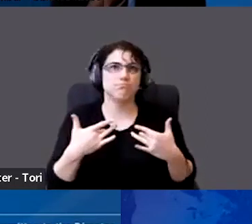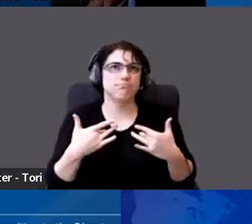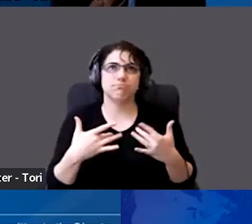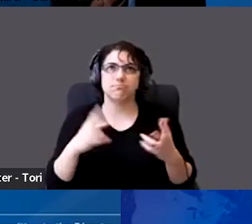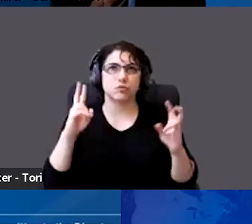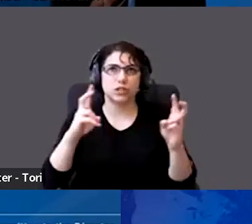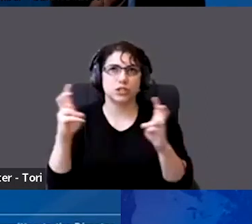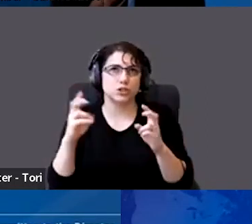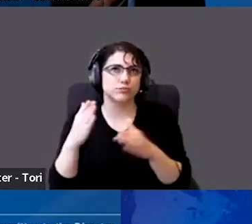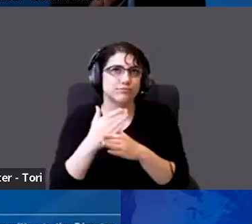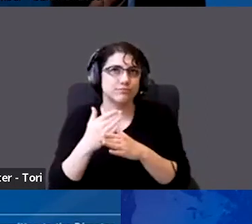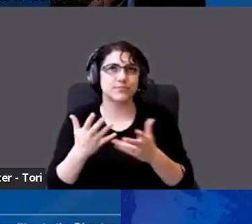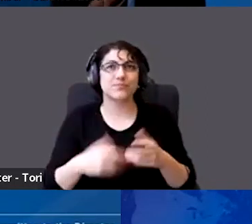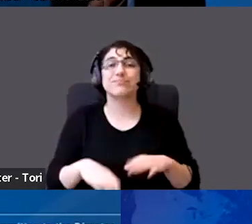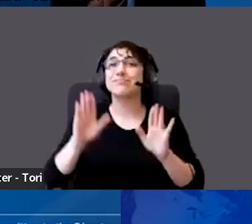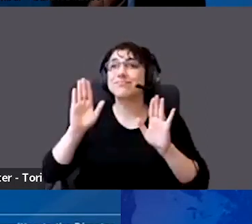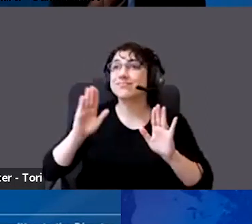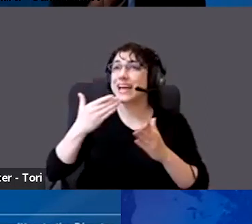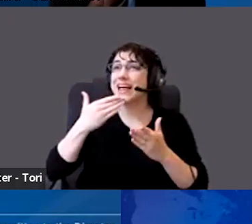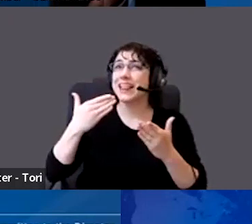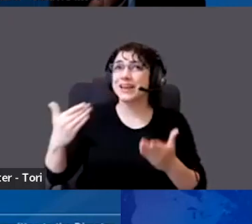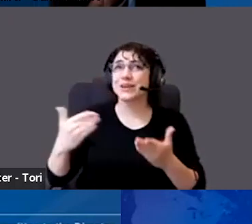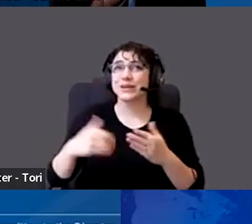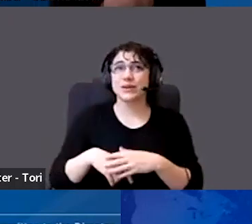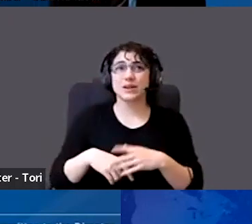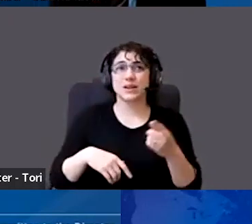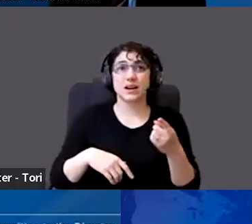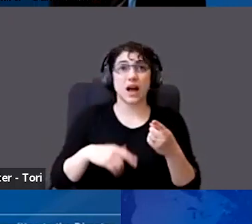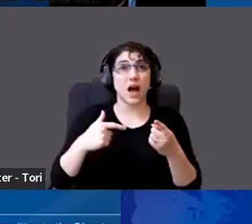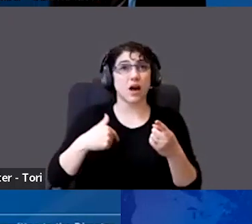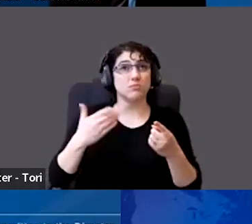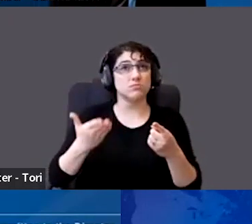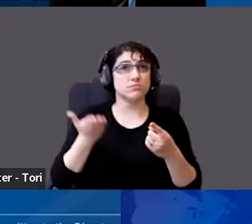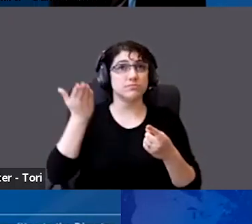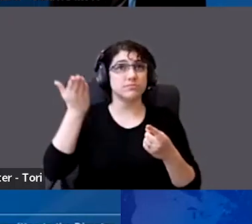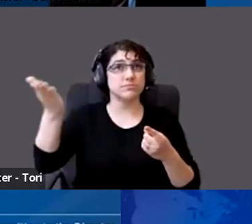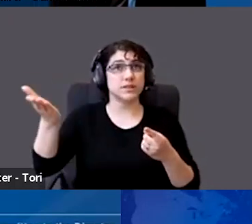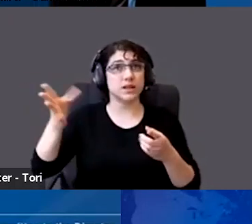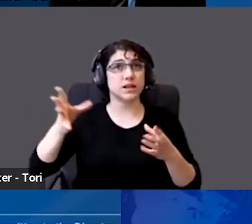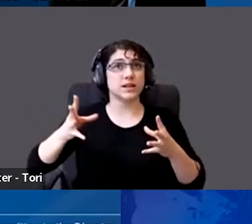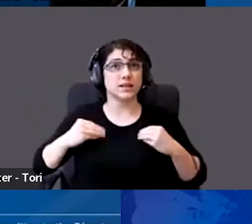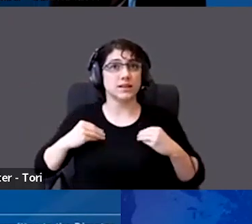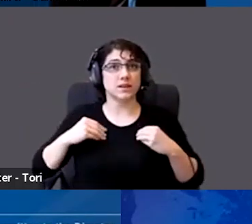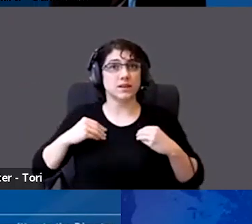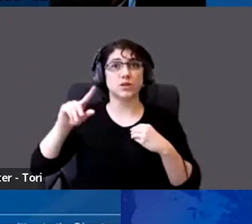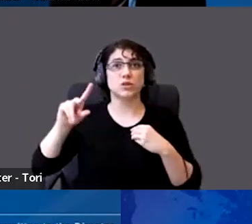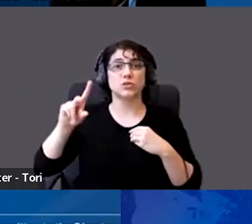Great, thank you. And then so with that, I would entertain a motion for adoption of the draft TORs that were sent to the committee